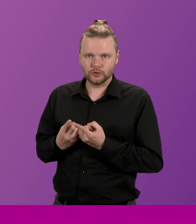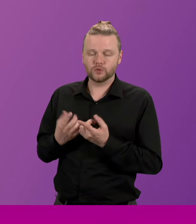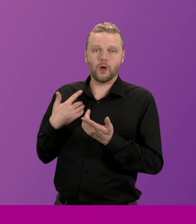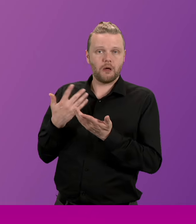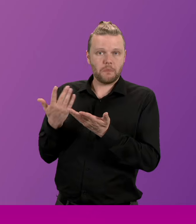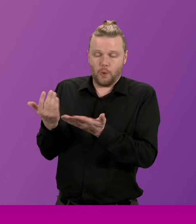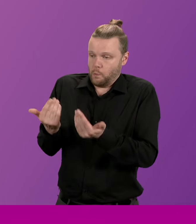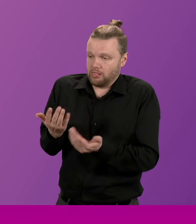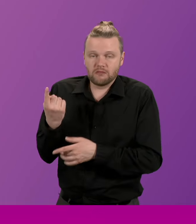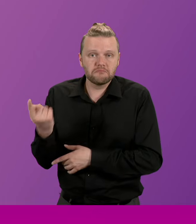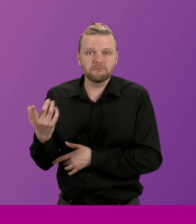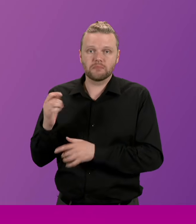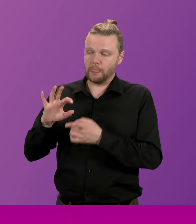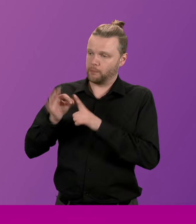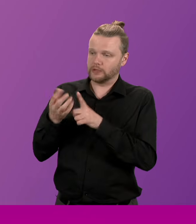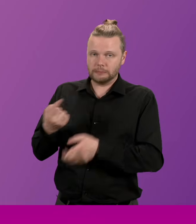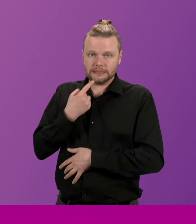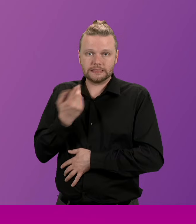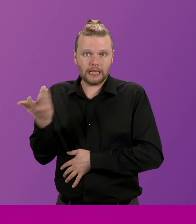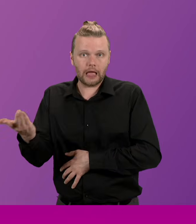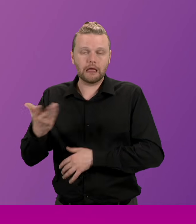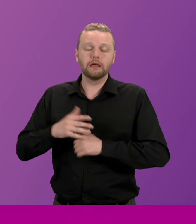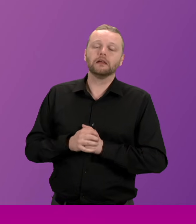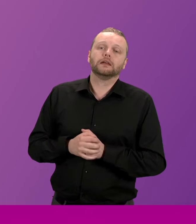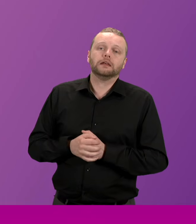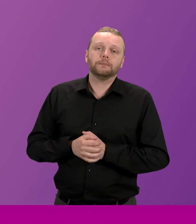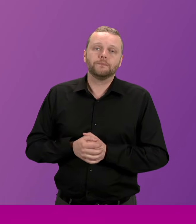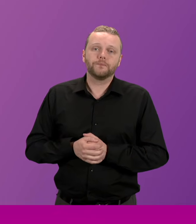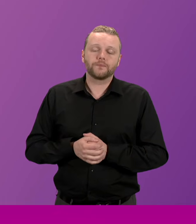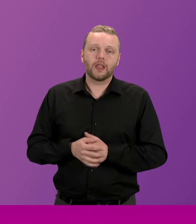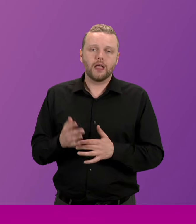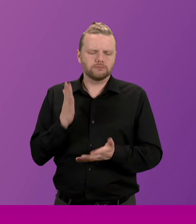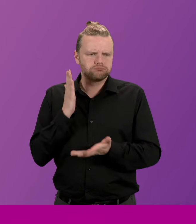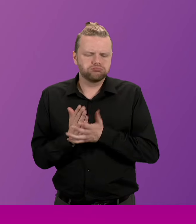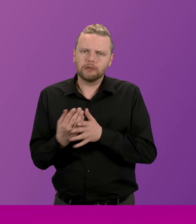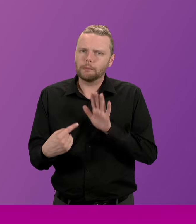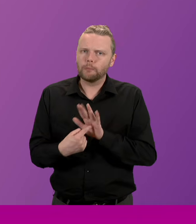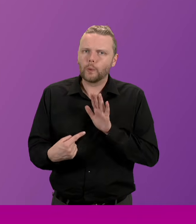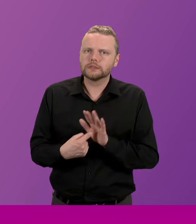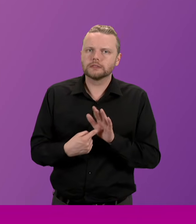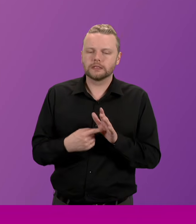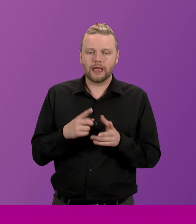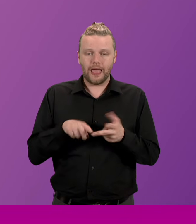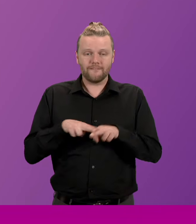much welcome the points that Steven Bonnar has made. It is vital that, where individuals have